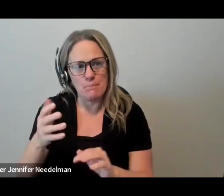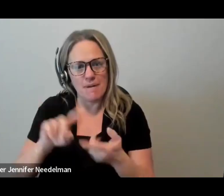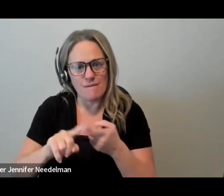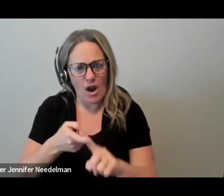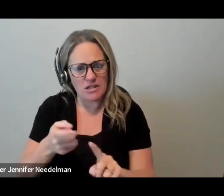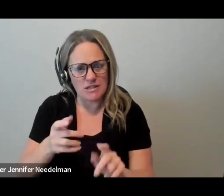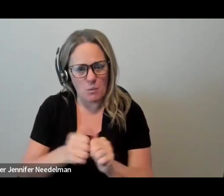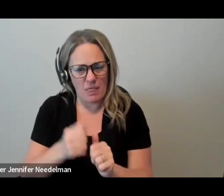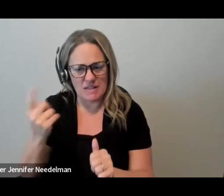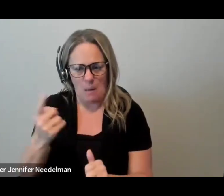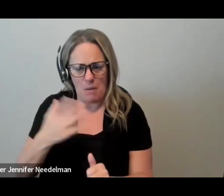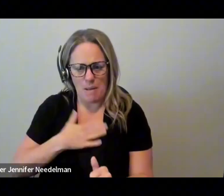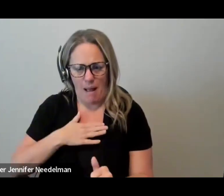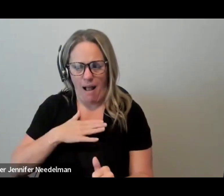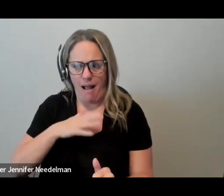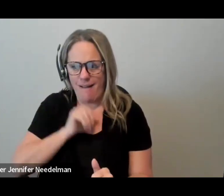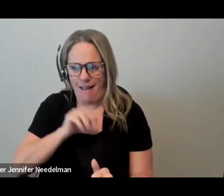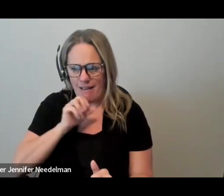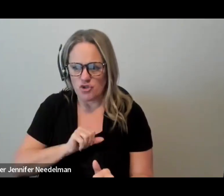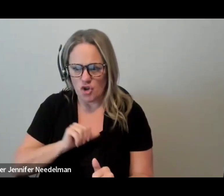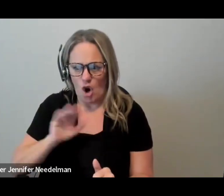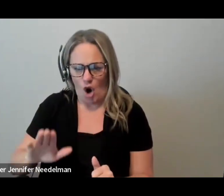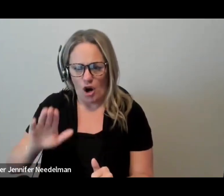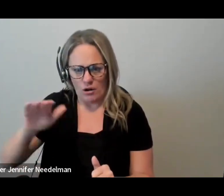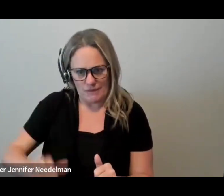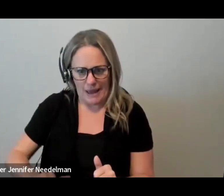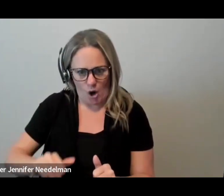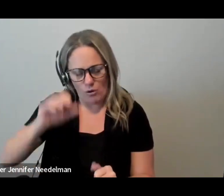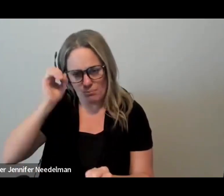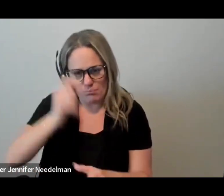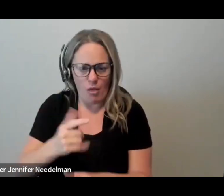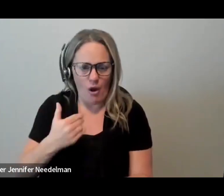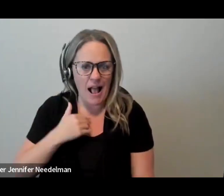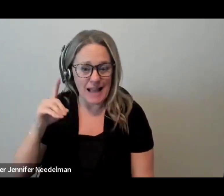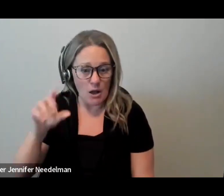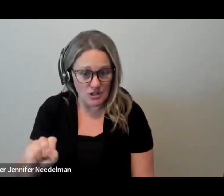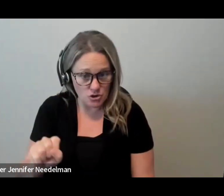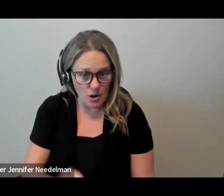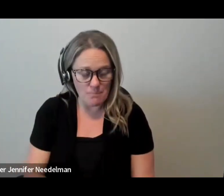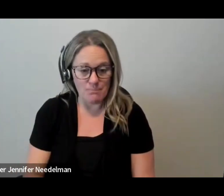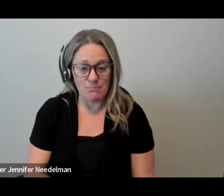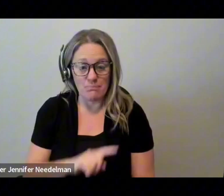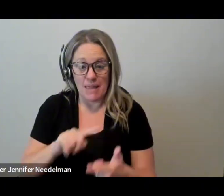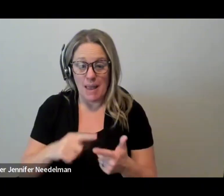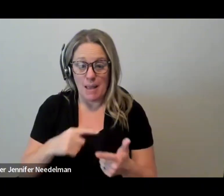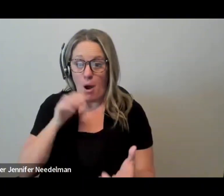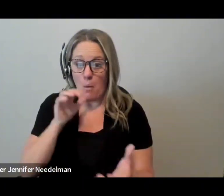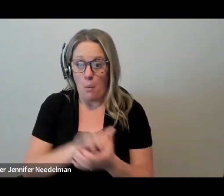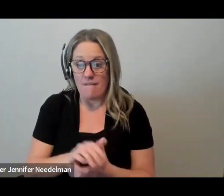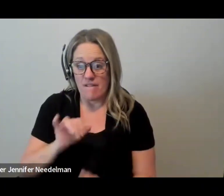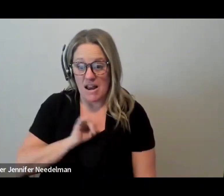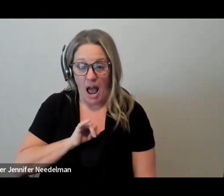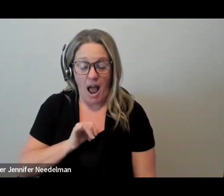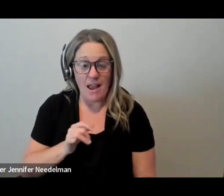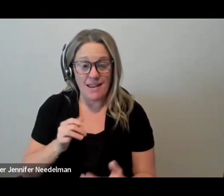who had a little brother who had down syndrome. And, and then my wife and I, when we were 22 years old, had a our child